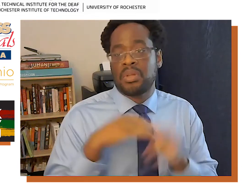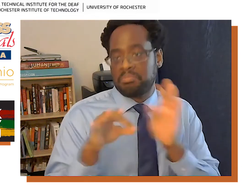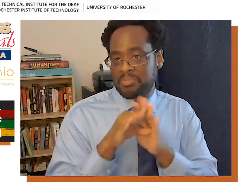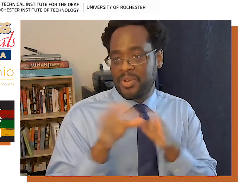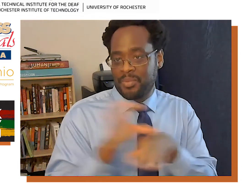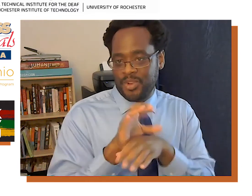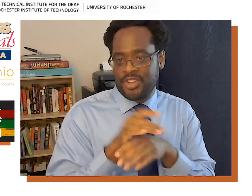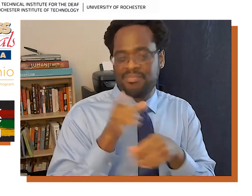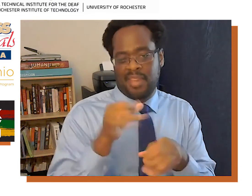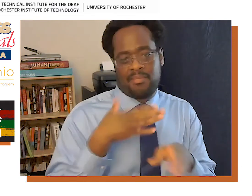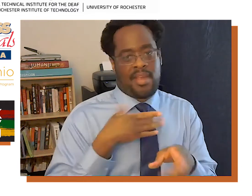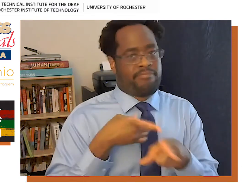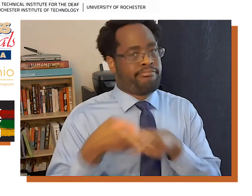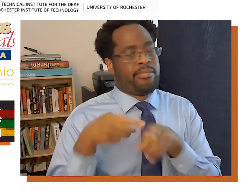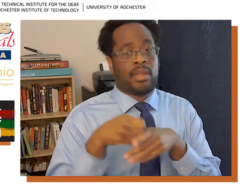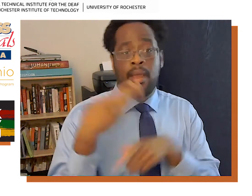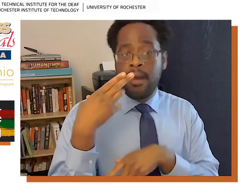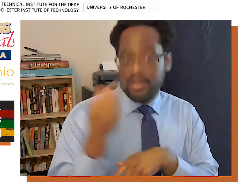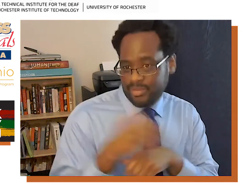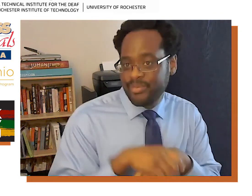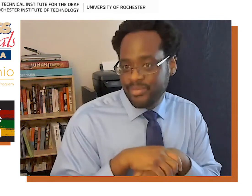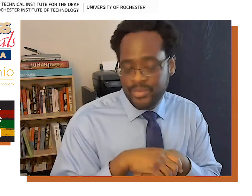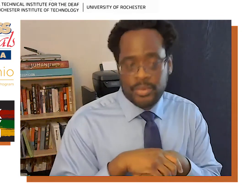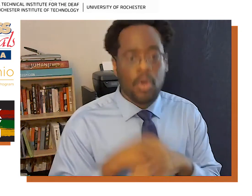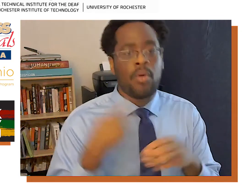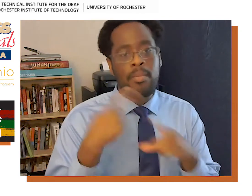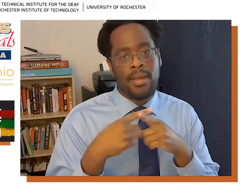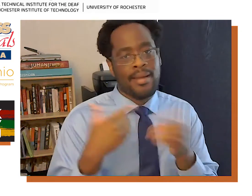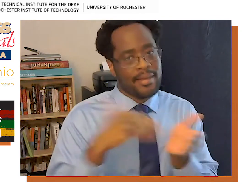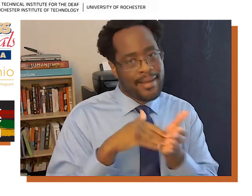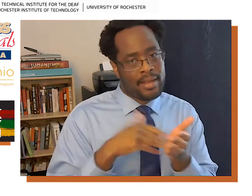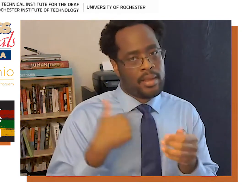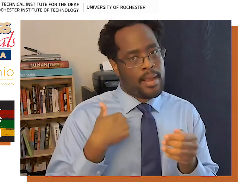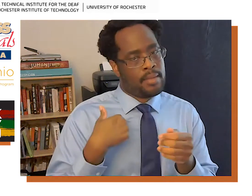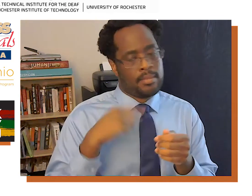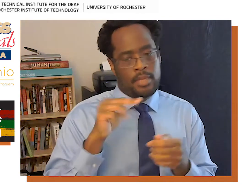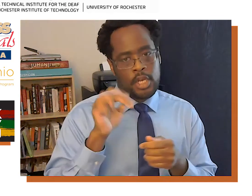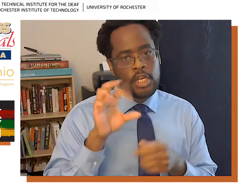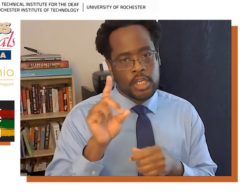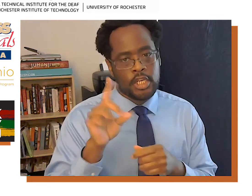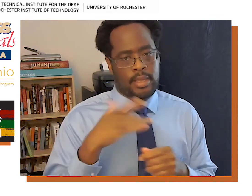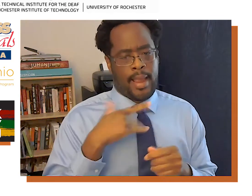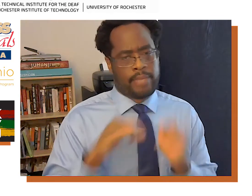so I decided to pick computers as my program, and, again, I was a nerd.